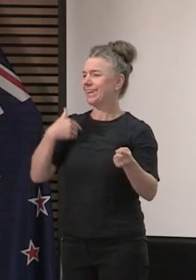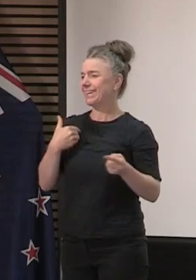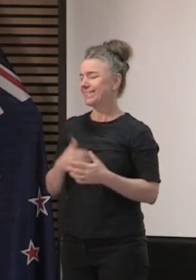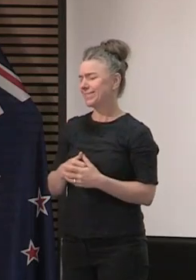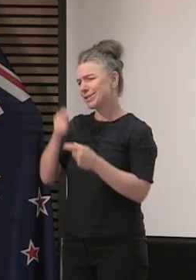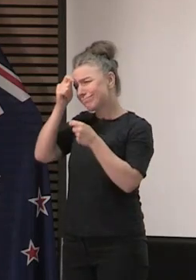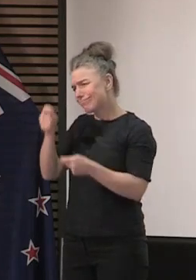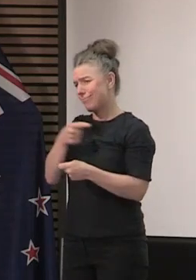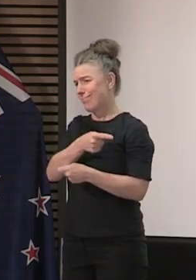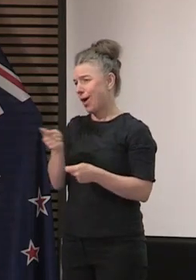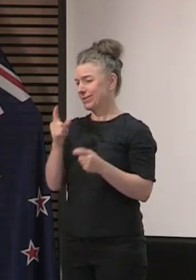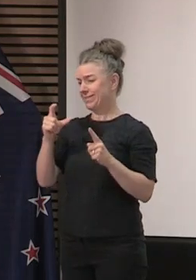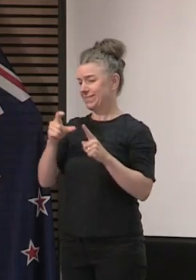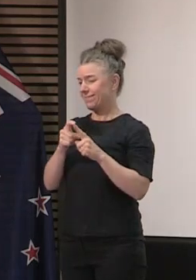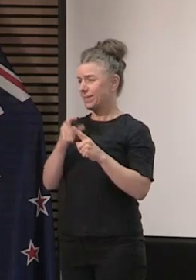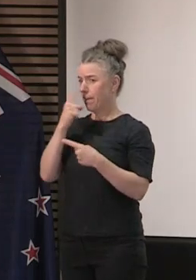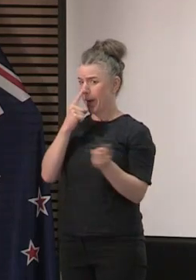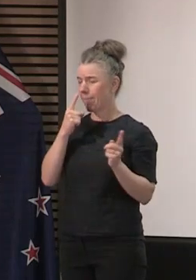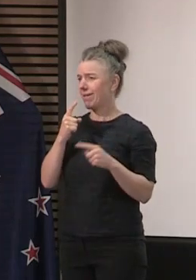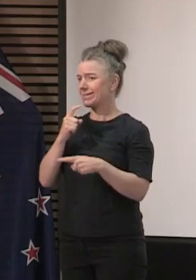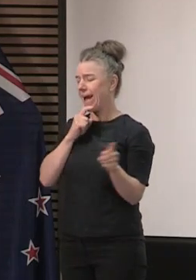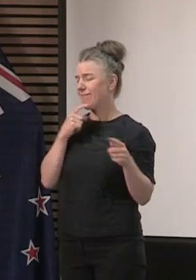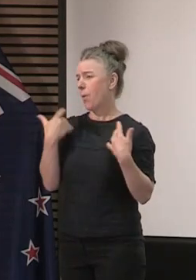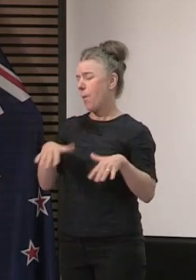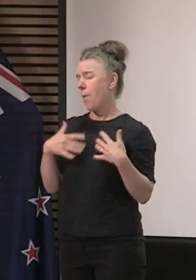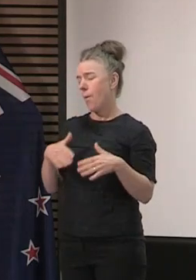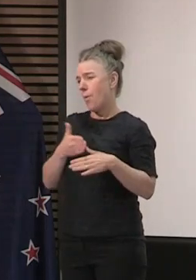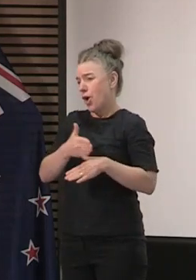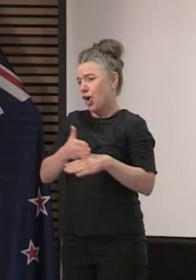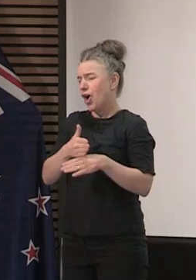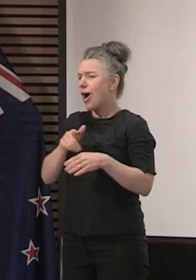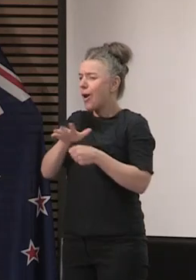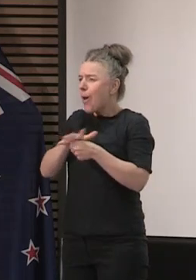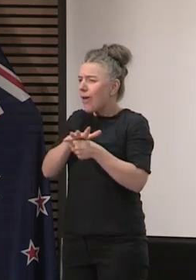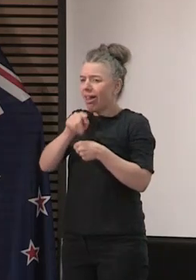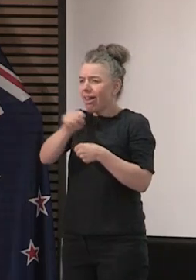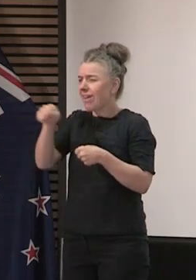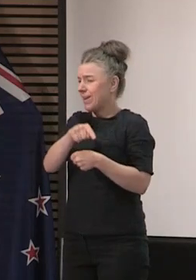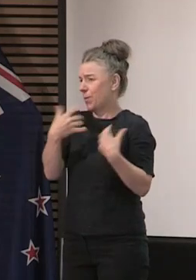those who need it most. I do want to pass on my thanks to